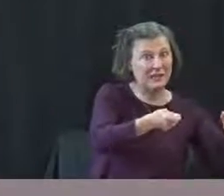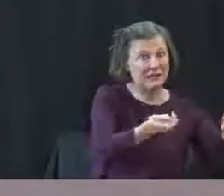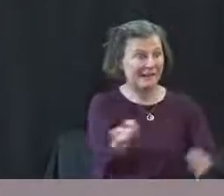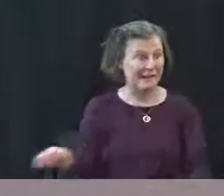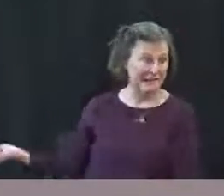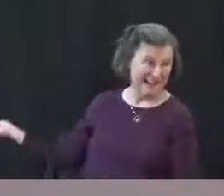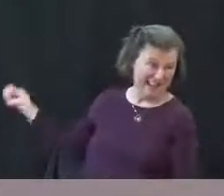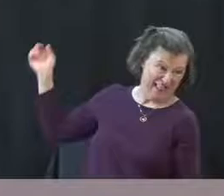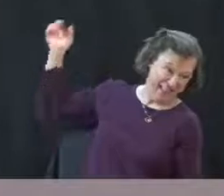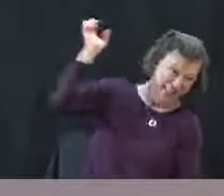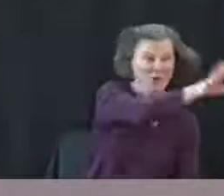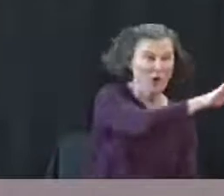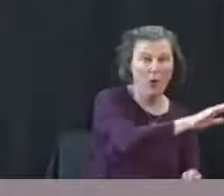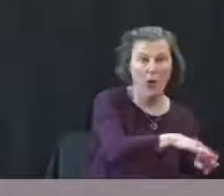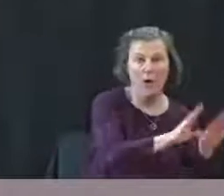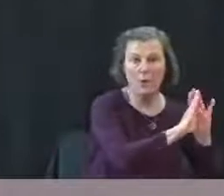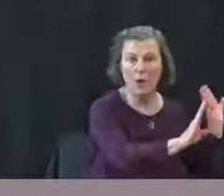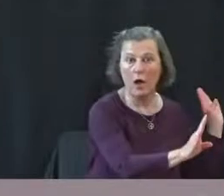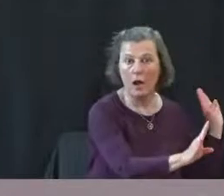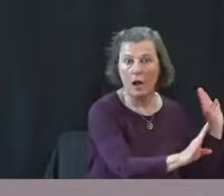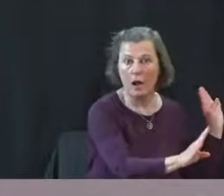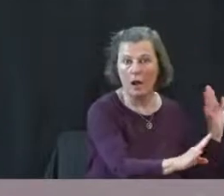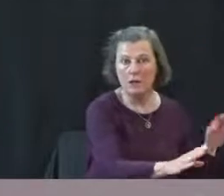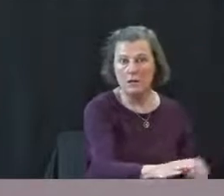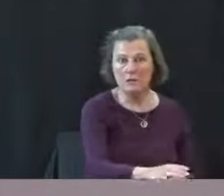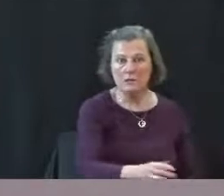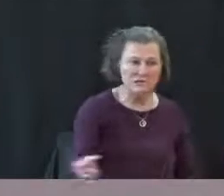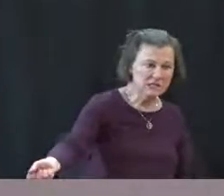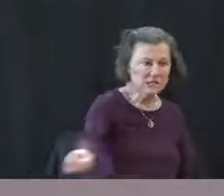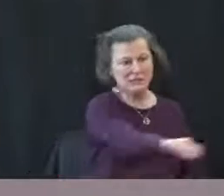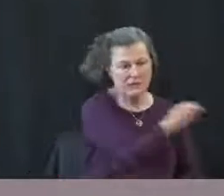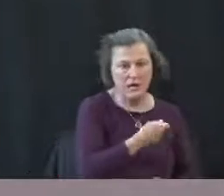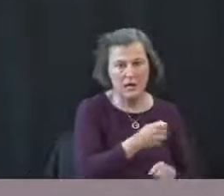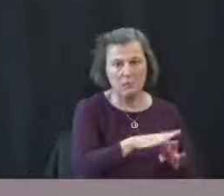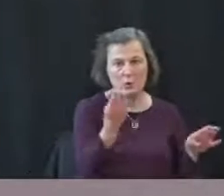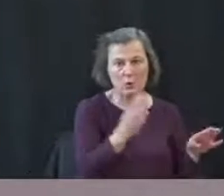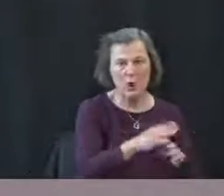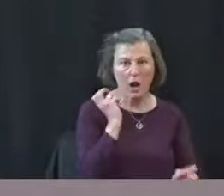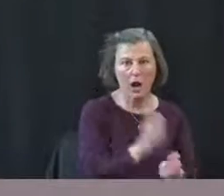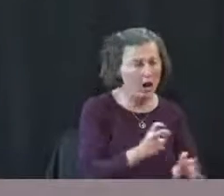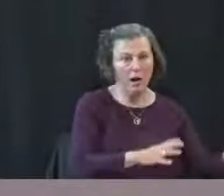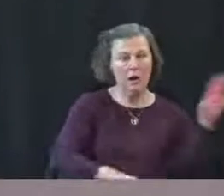it against the wall and he slammed the door so hard on the way out that he busted it off